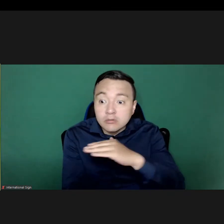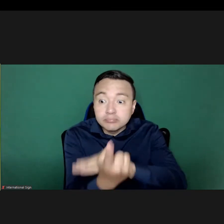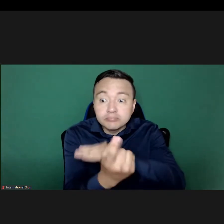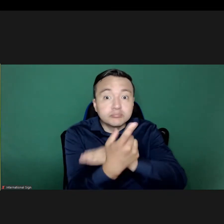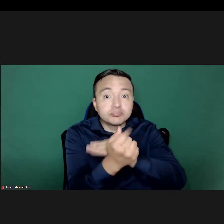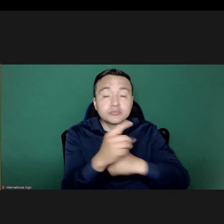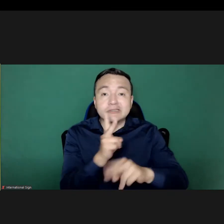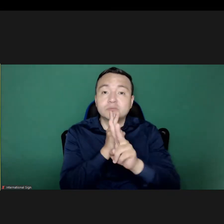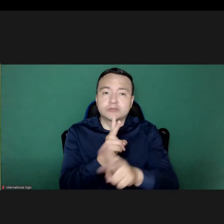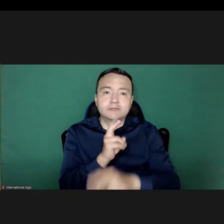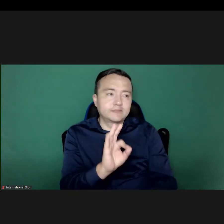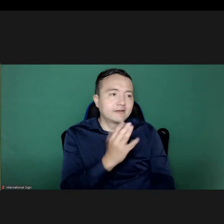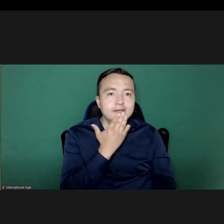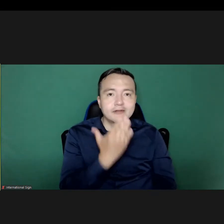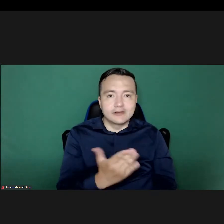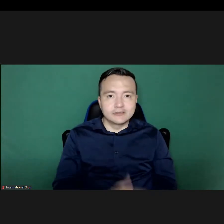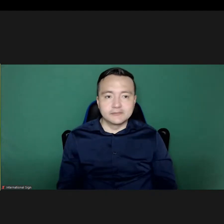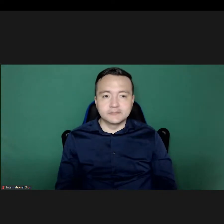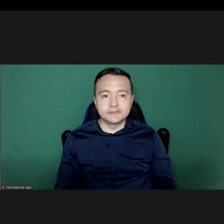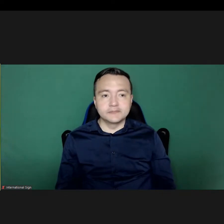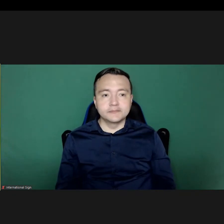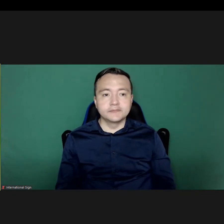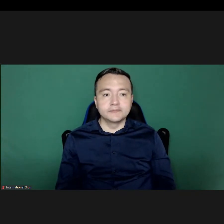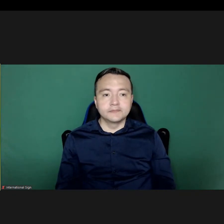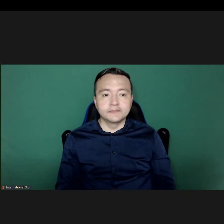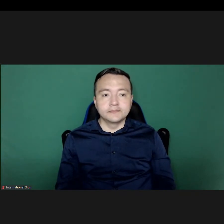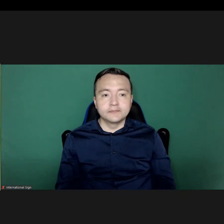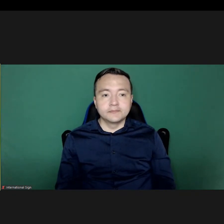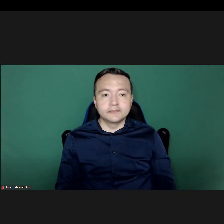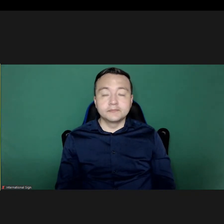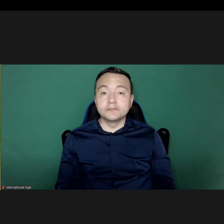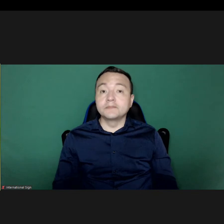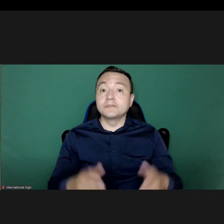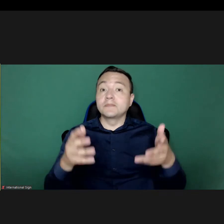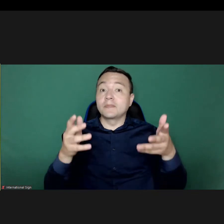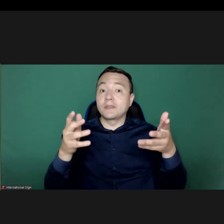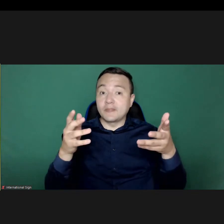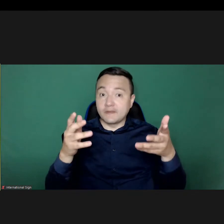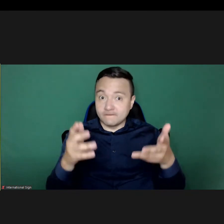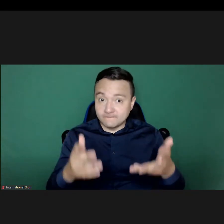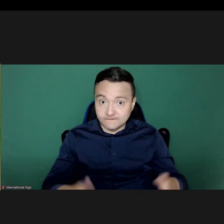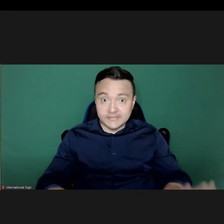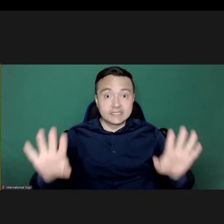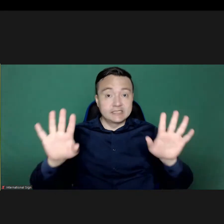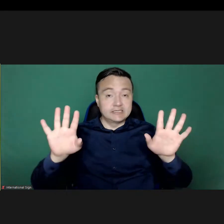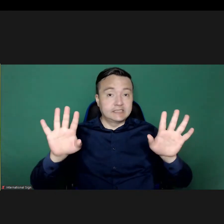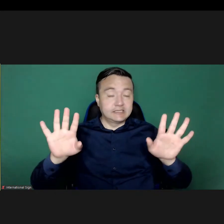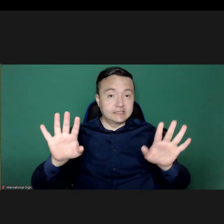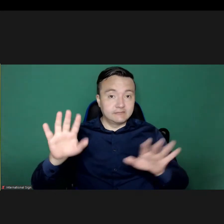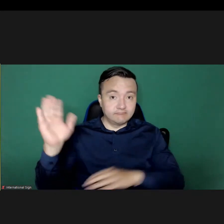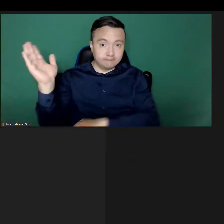And now for final comments and to also conclude, I'll turn the word over to Dr. Anselm